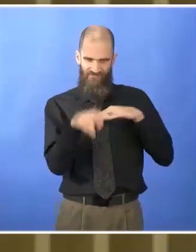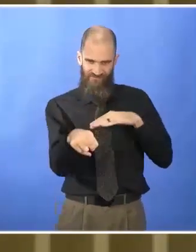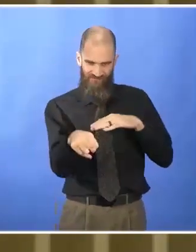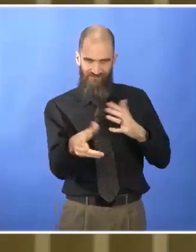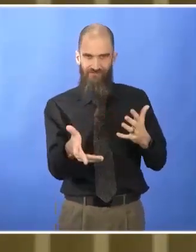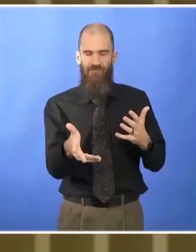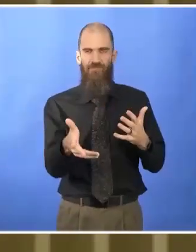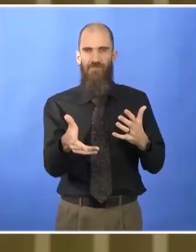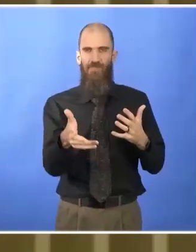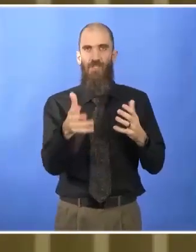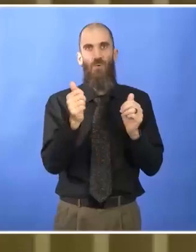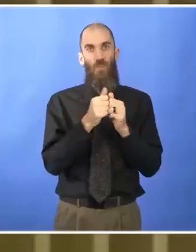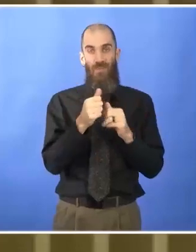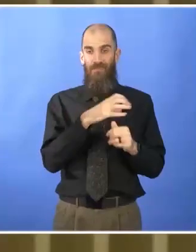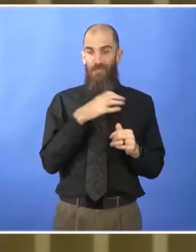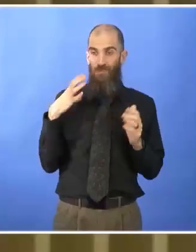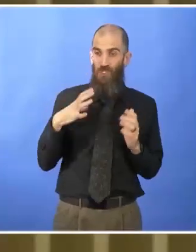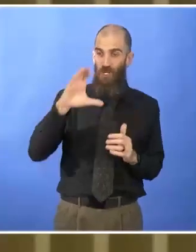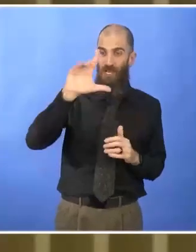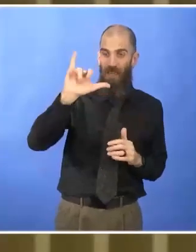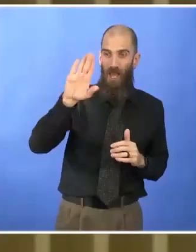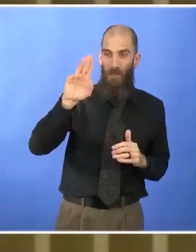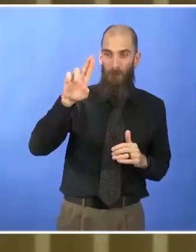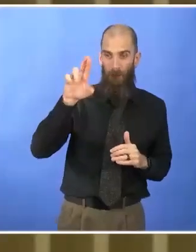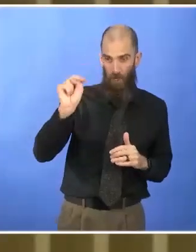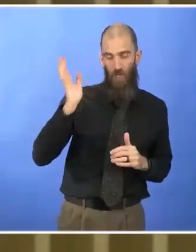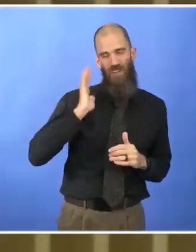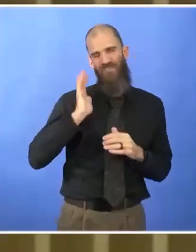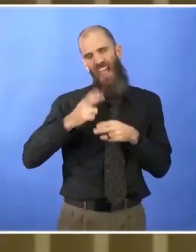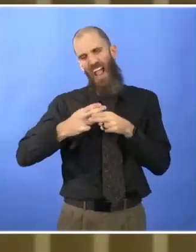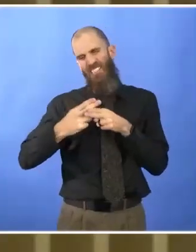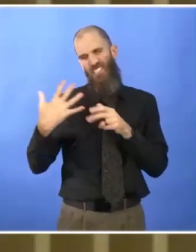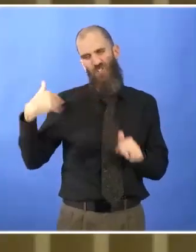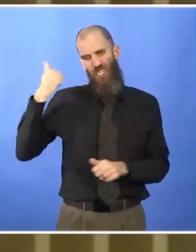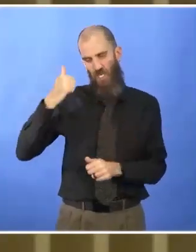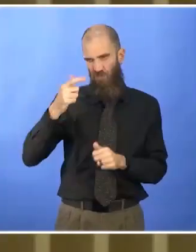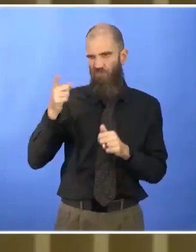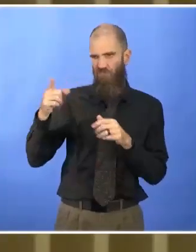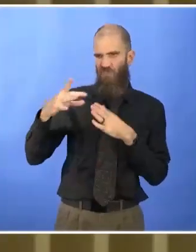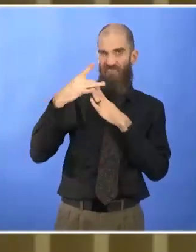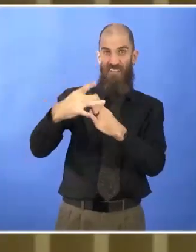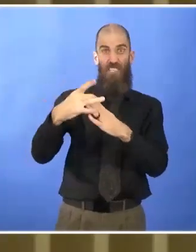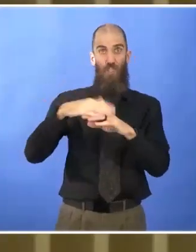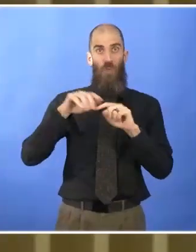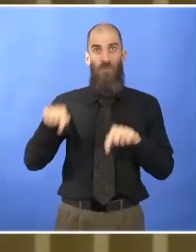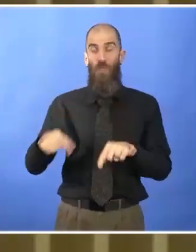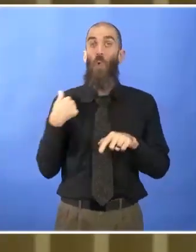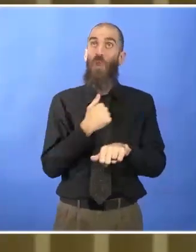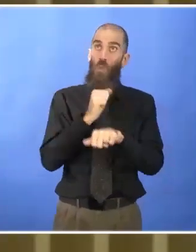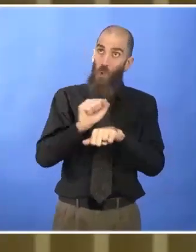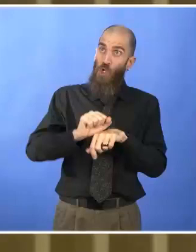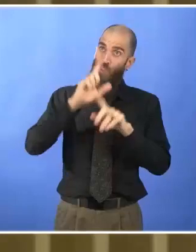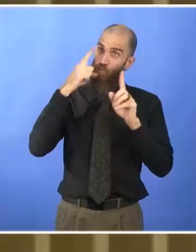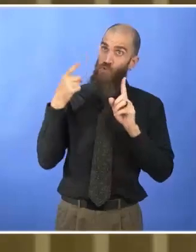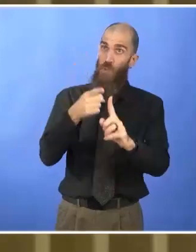THE CHARGE TO ADDRESS MOST OF THIS. WE HAVE WORKED TO DO IT, BECAUSE IN MANY CASES, RATES HAVE BEEN UNREASONABLE, THEY